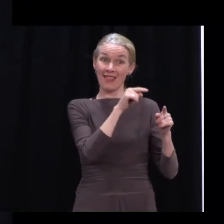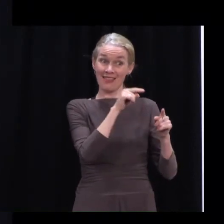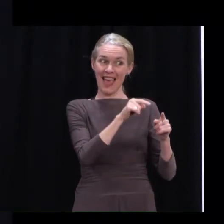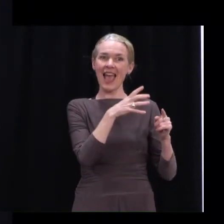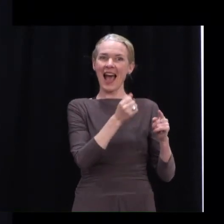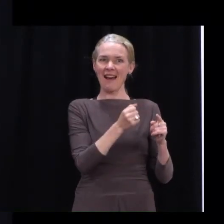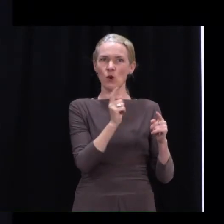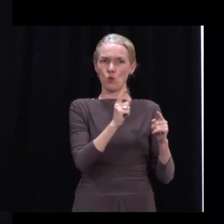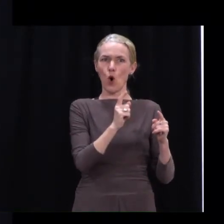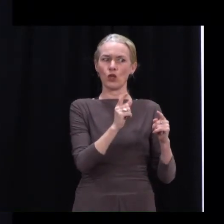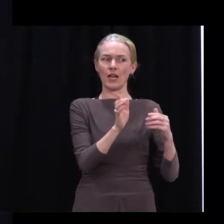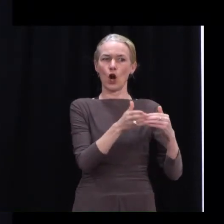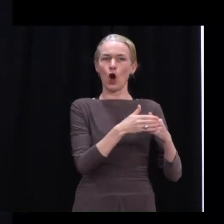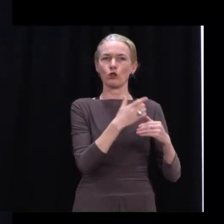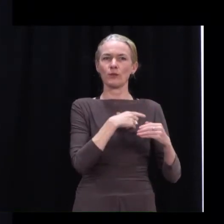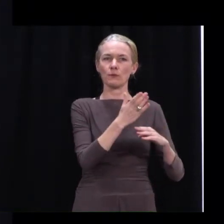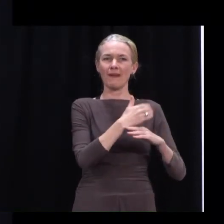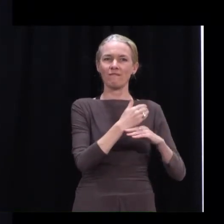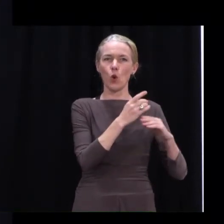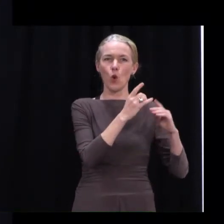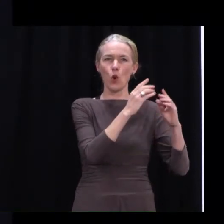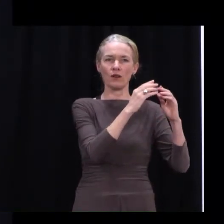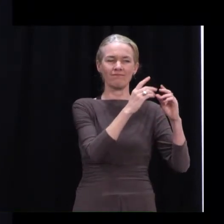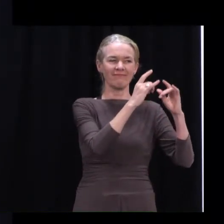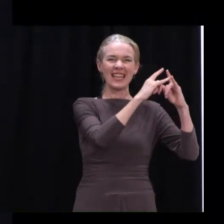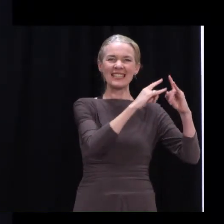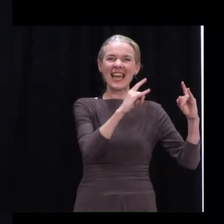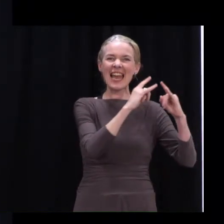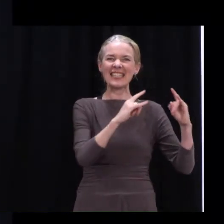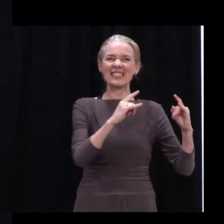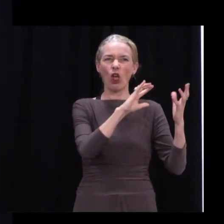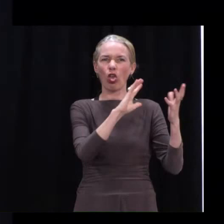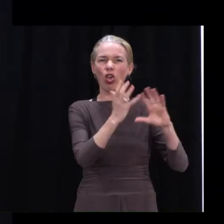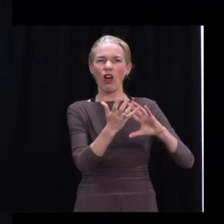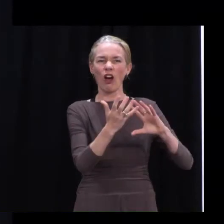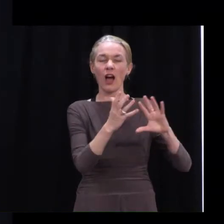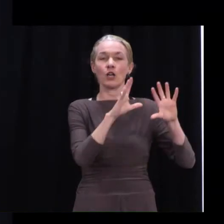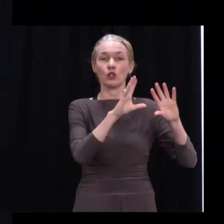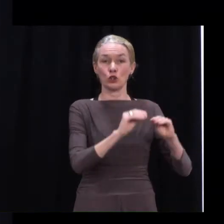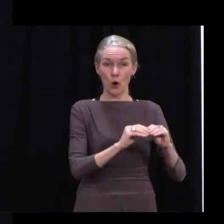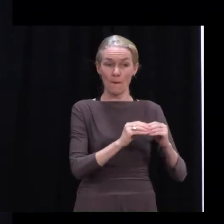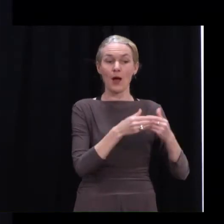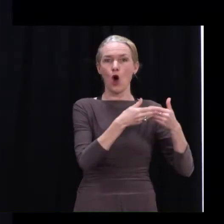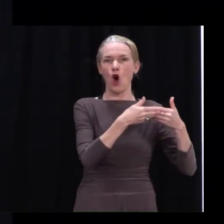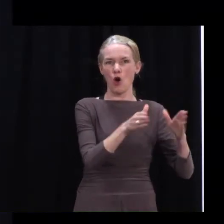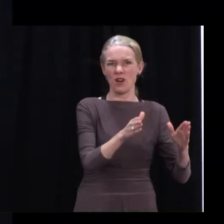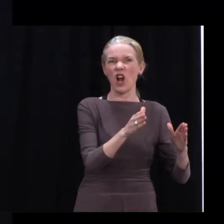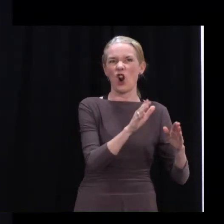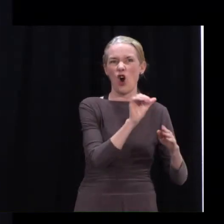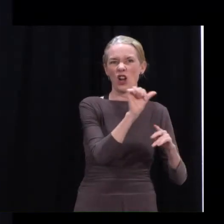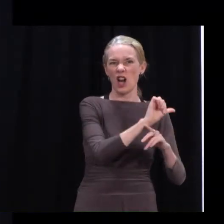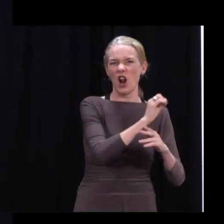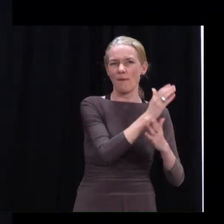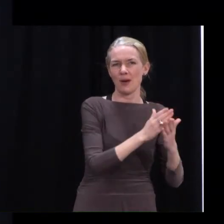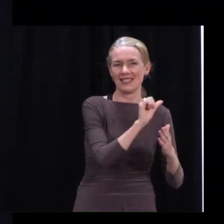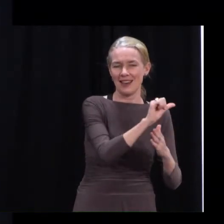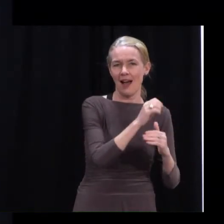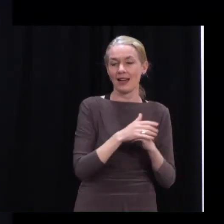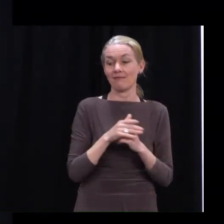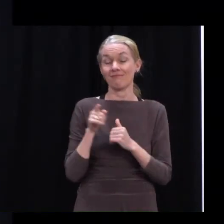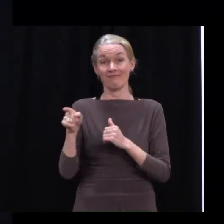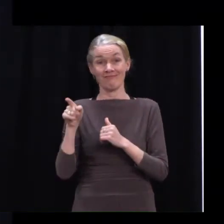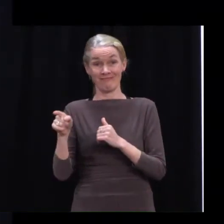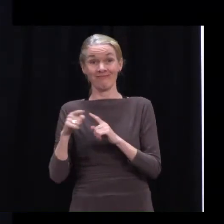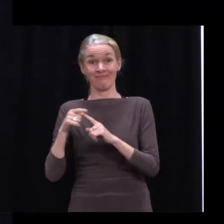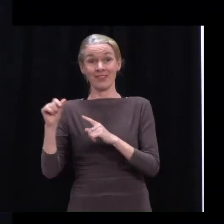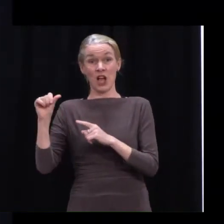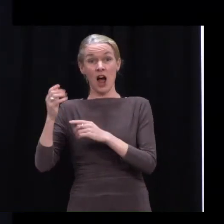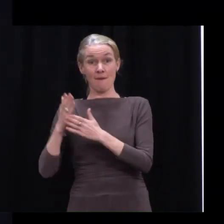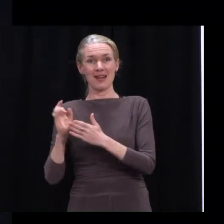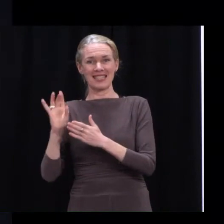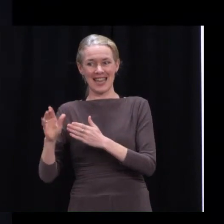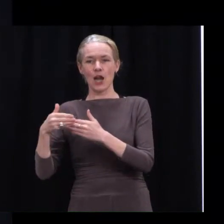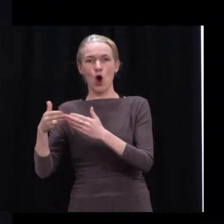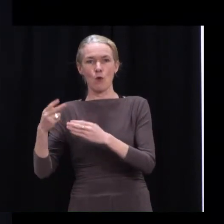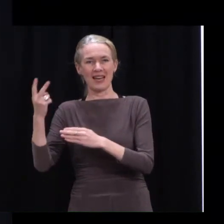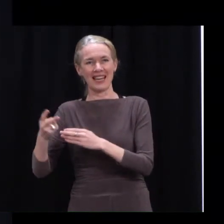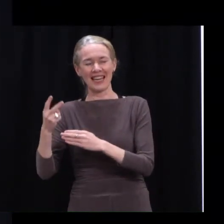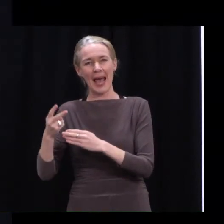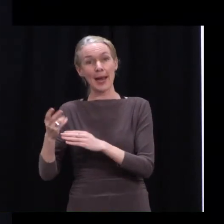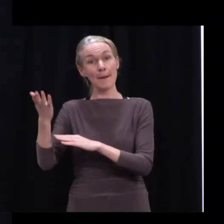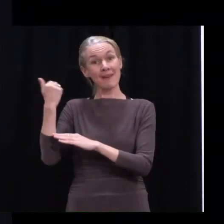of the storm. The airport park